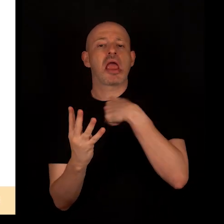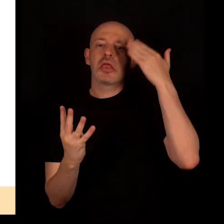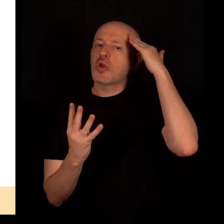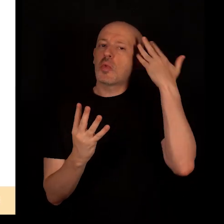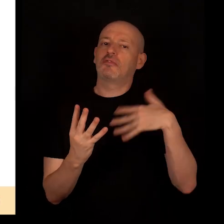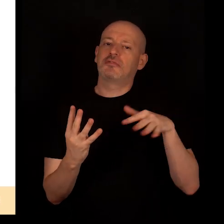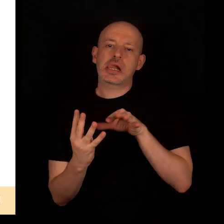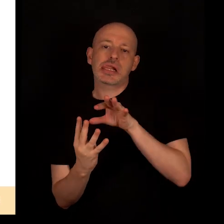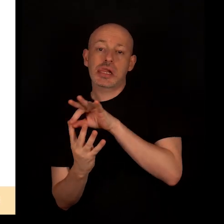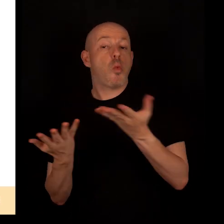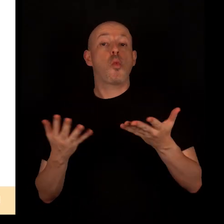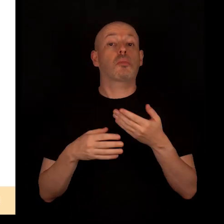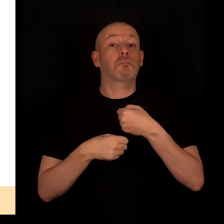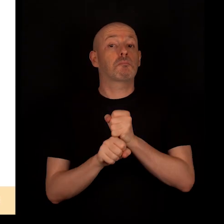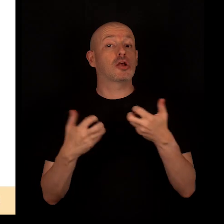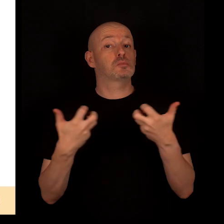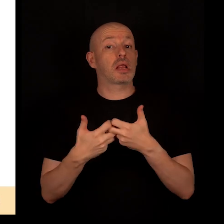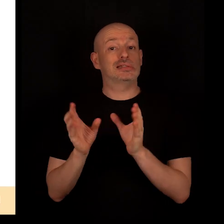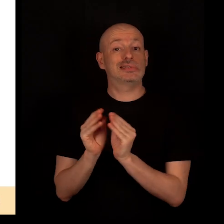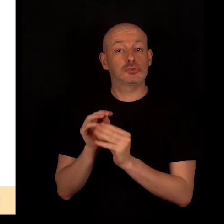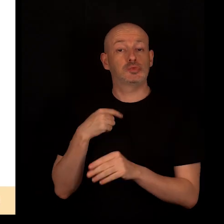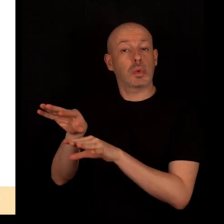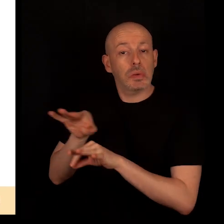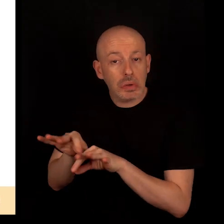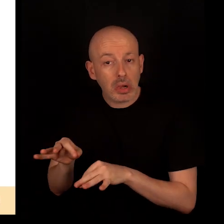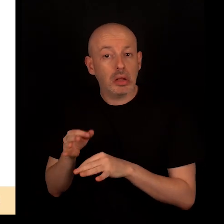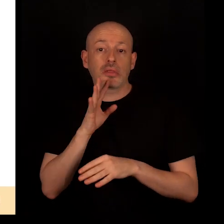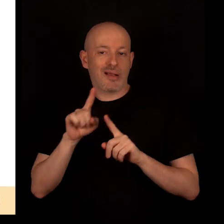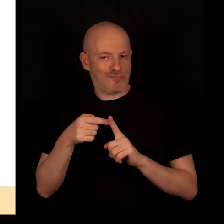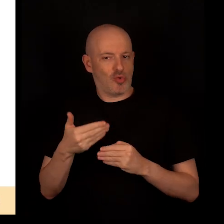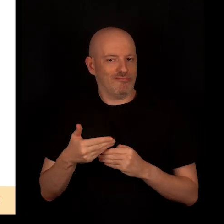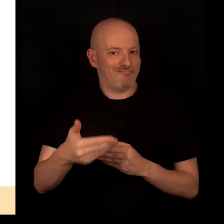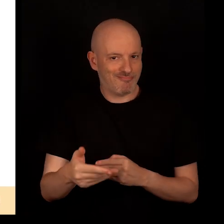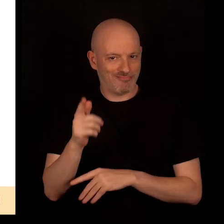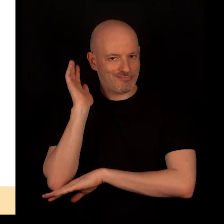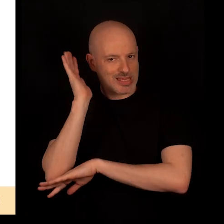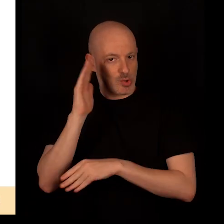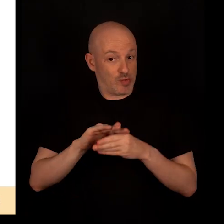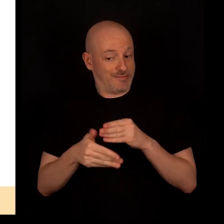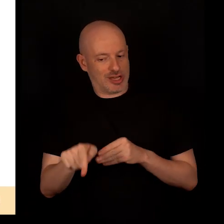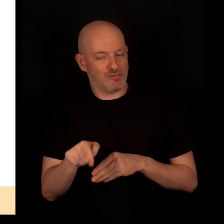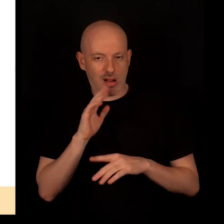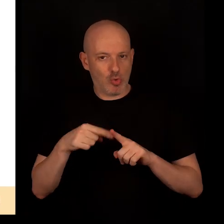or it can also be through our Match-Making Sessions that we will talk about that in the end of the presentation.